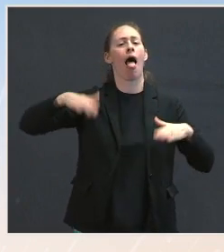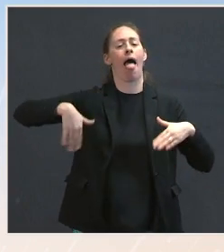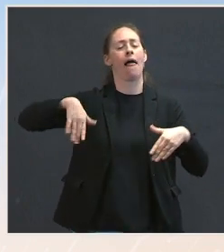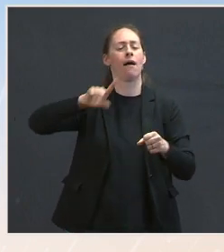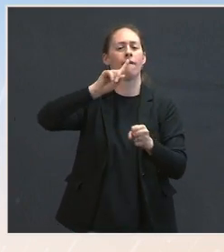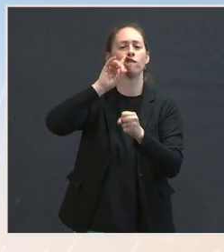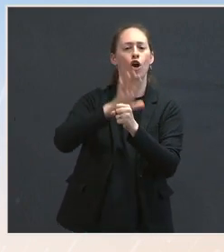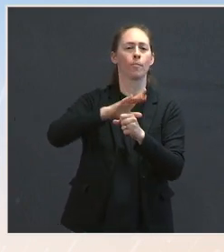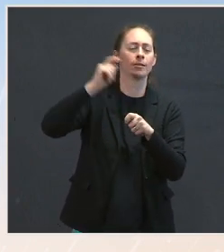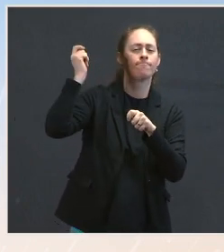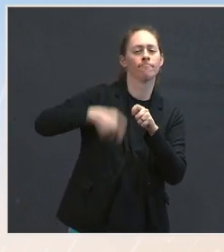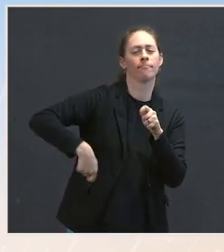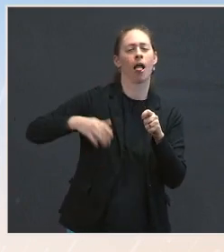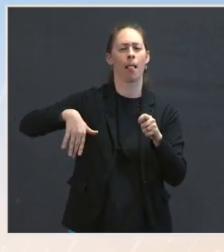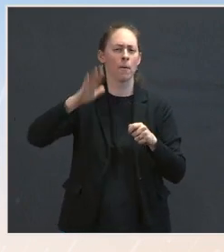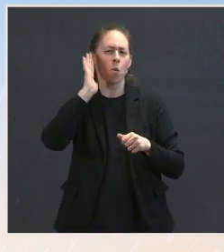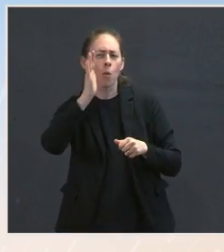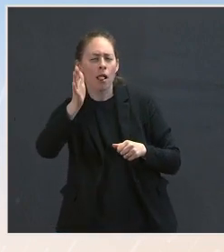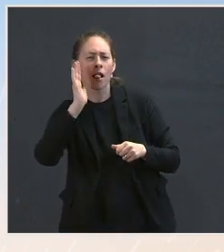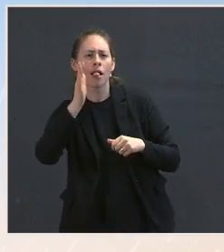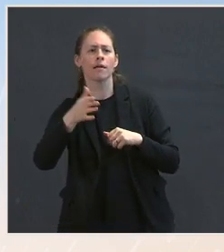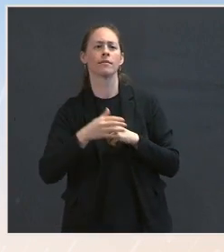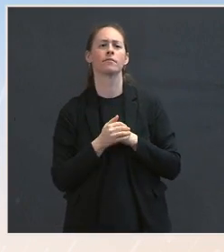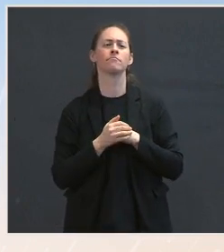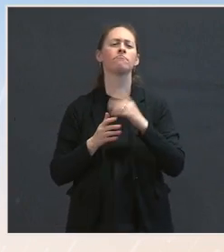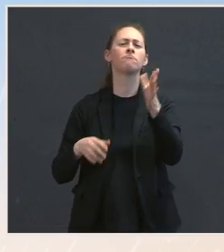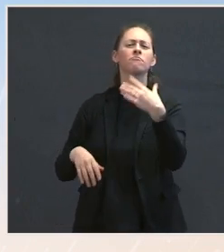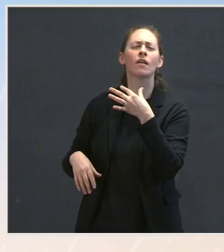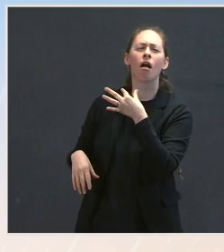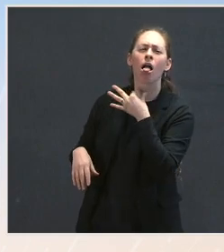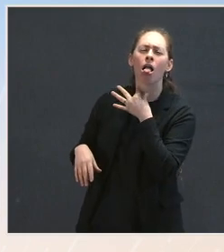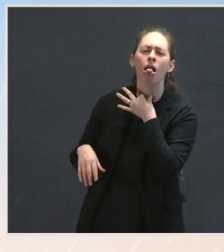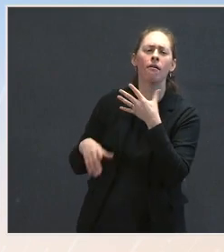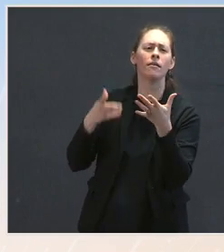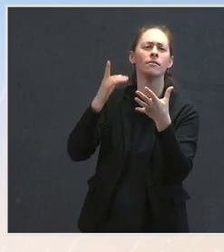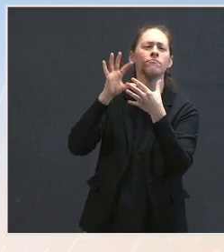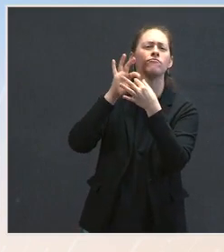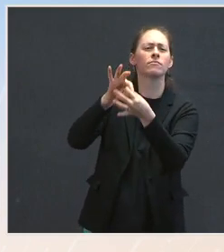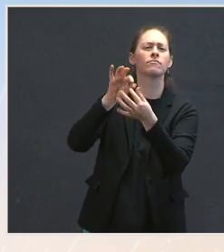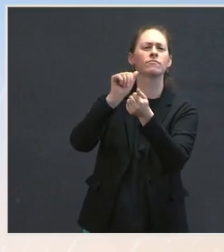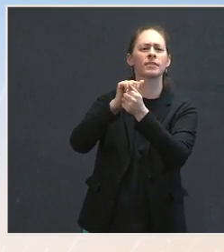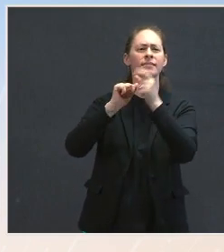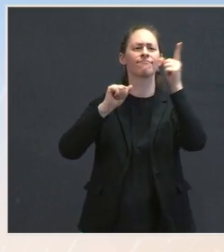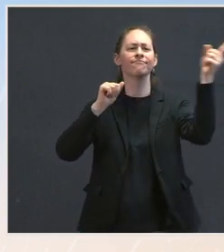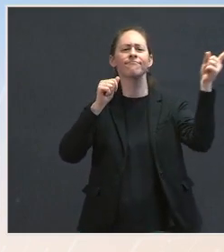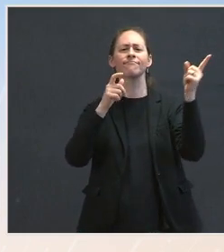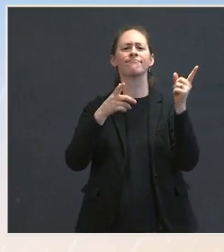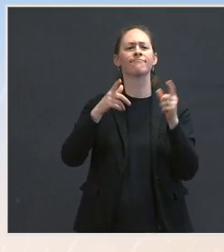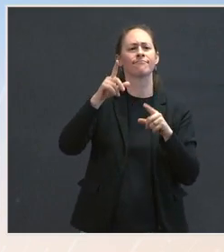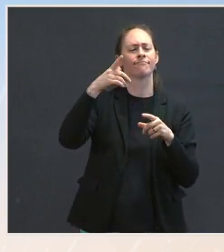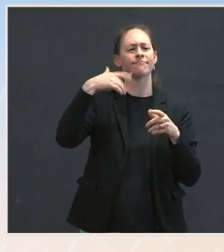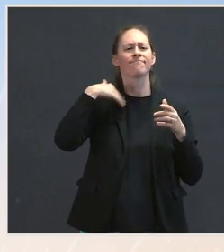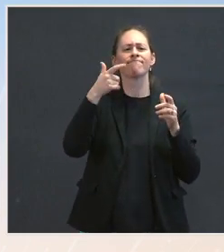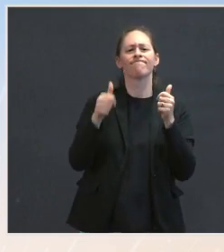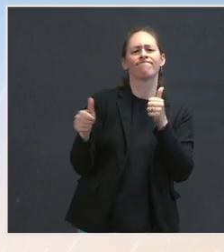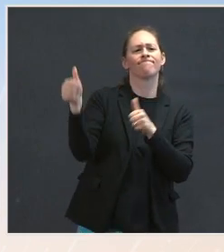with the King, not with the Crown Prince. But given the Crown Prince's role in the future of the Kingdom and that he is expected to be implicated here,